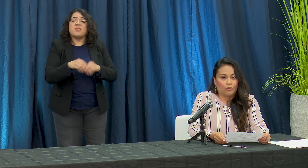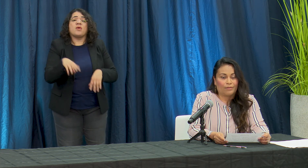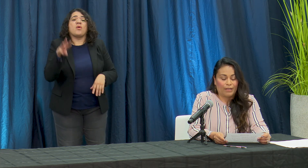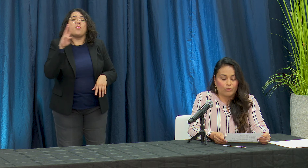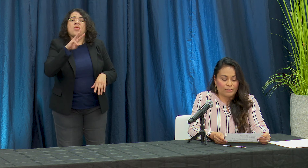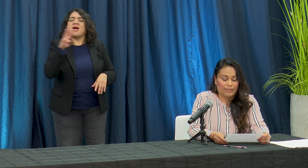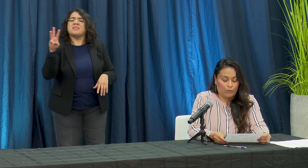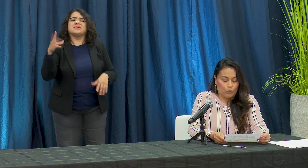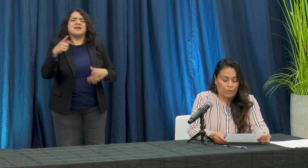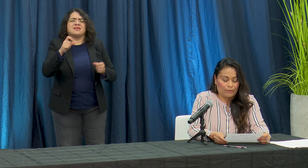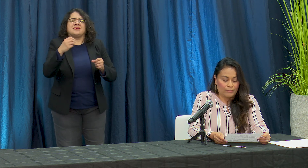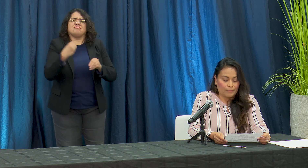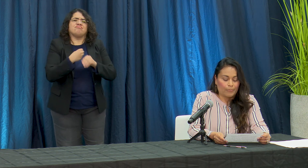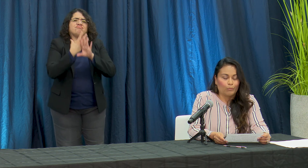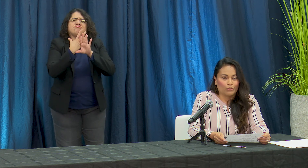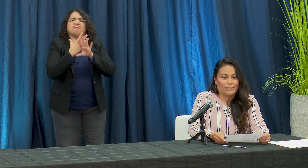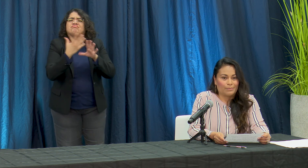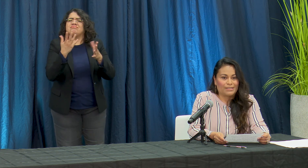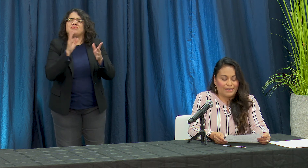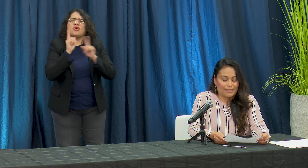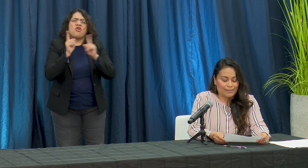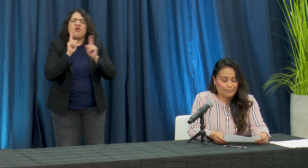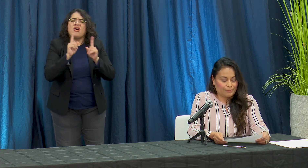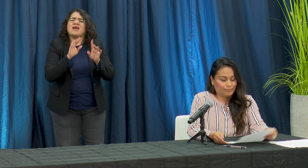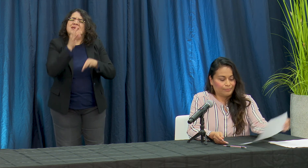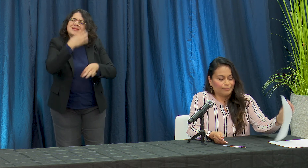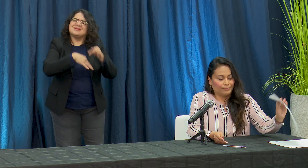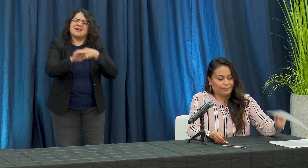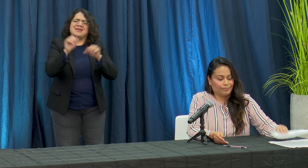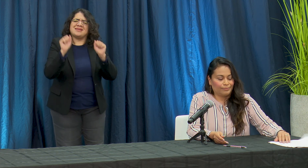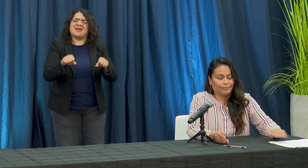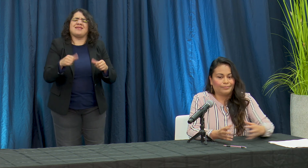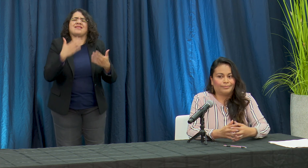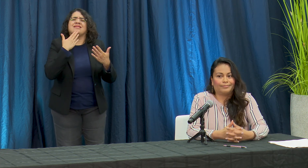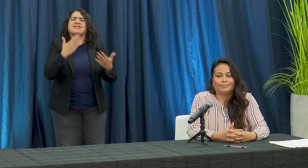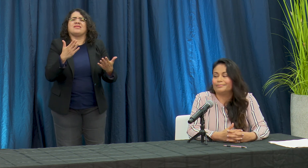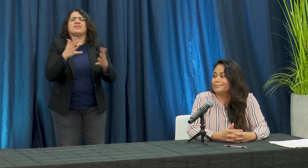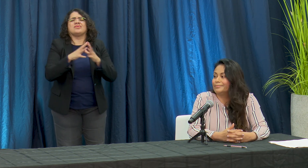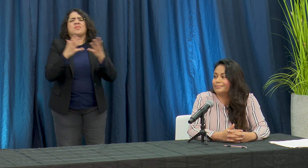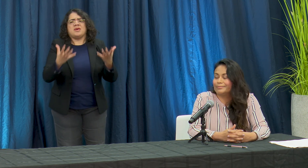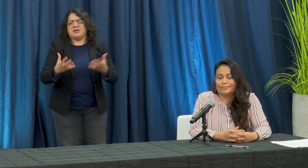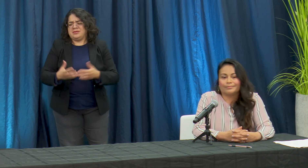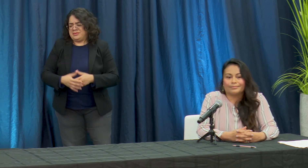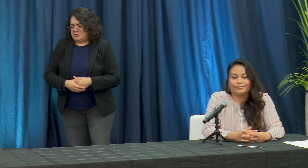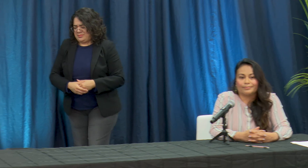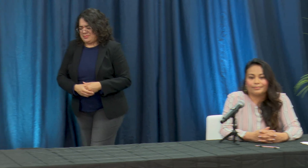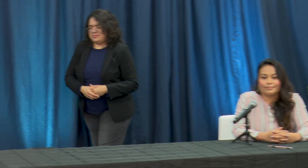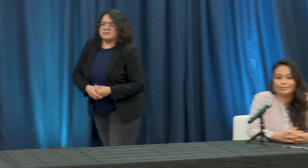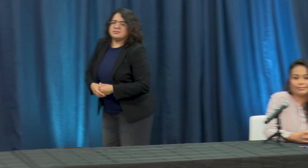todavía no Sereno on muchisimas gracias gracias Terry and thanks again for